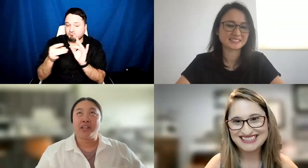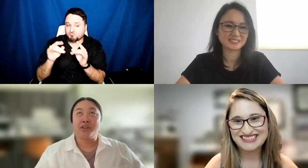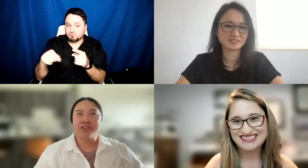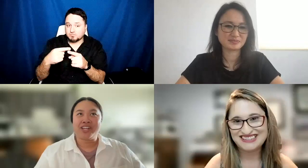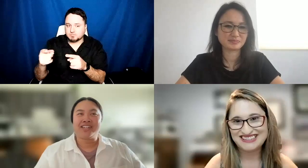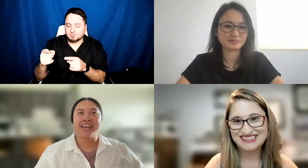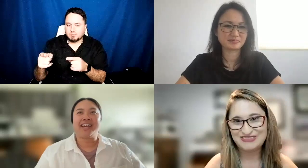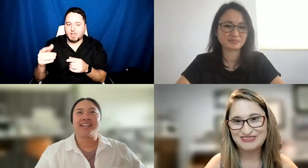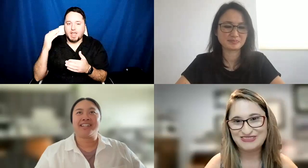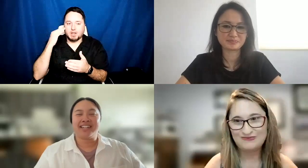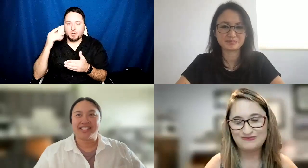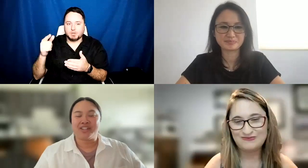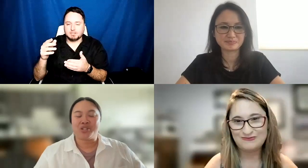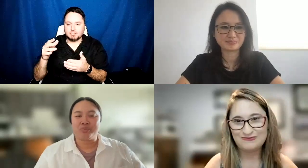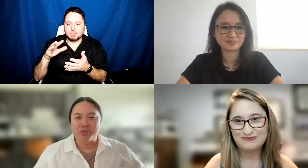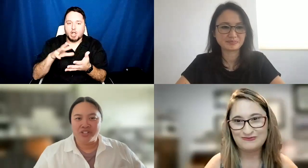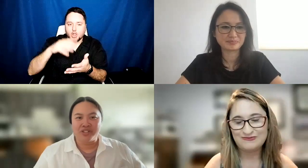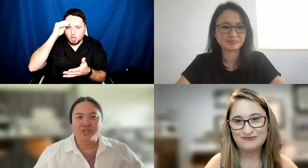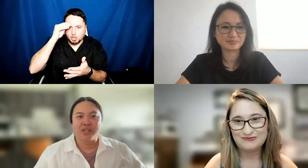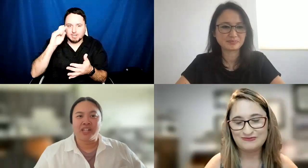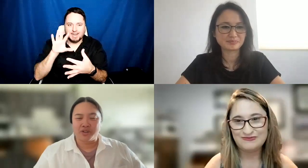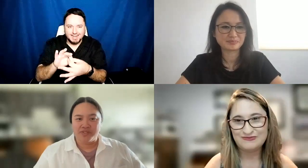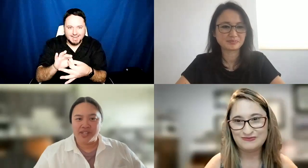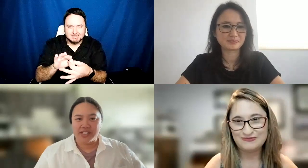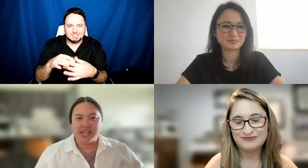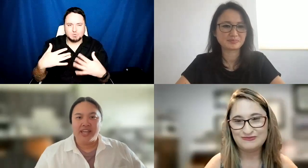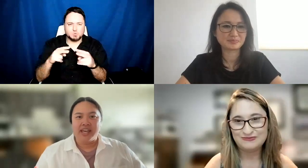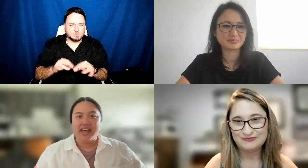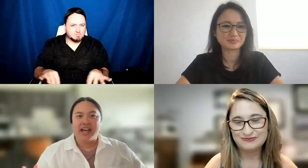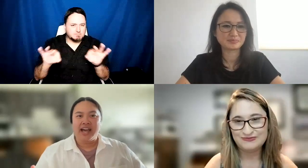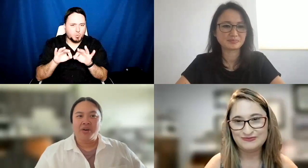I know that learning and connecting is so important to you and in your field.